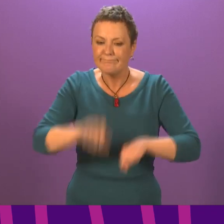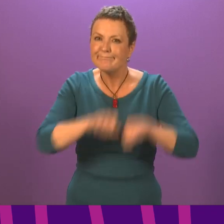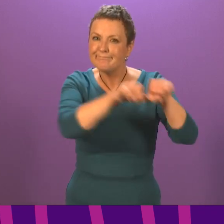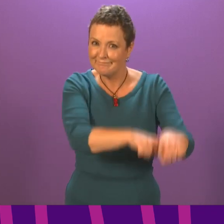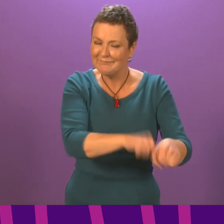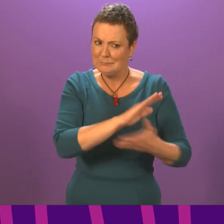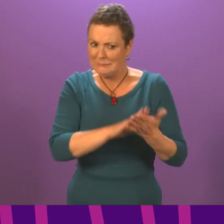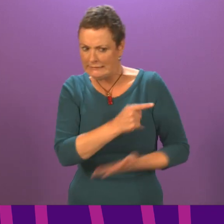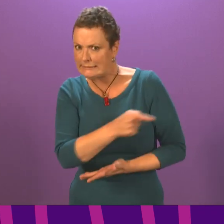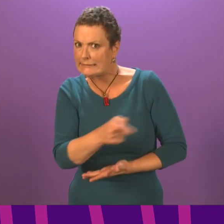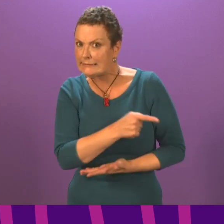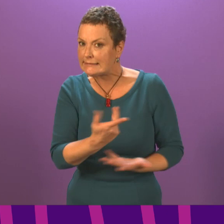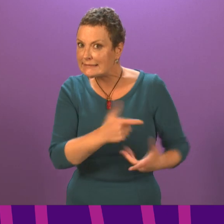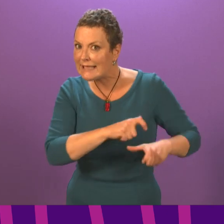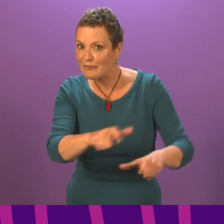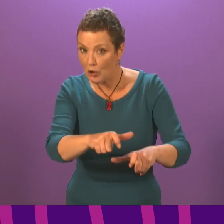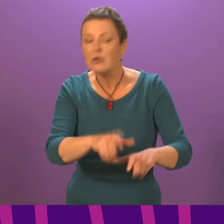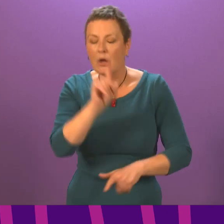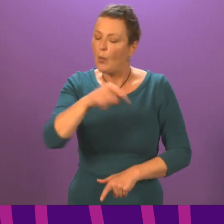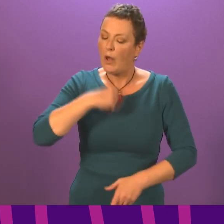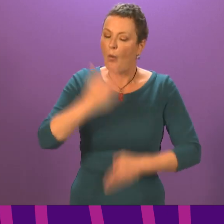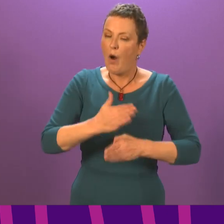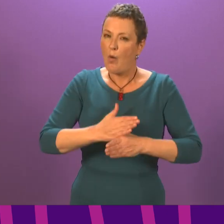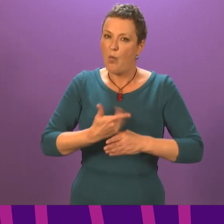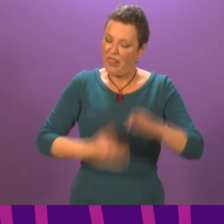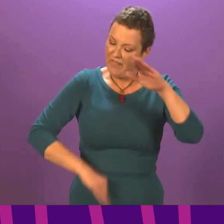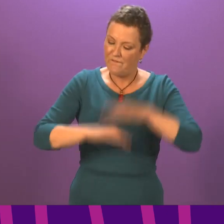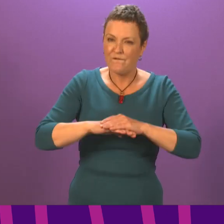their essential services. We are working with the whole childcare sector to understand the